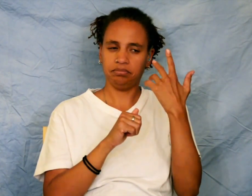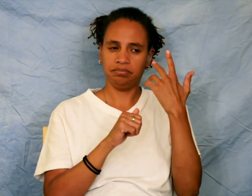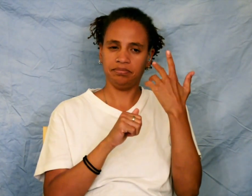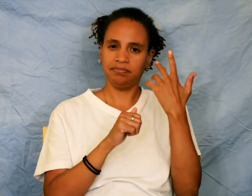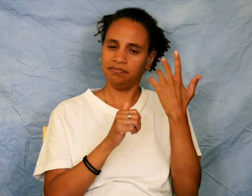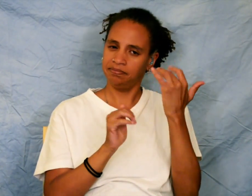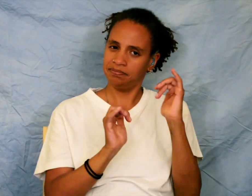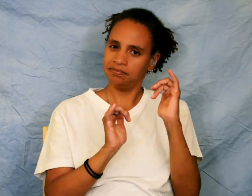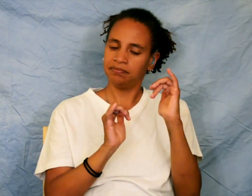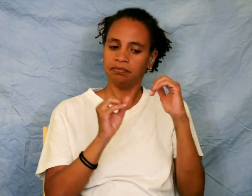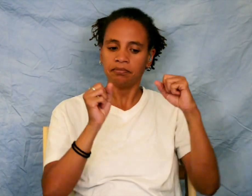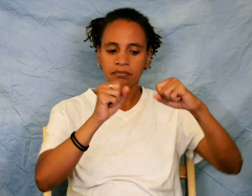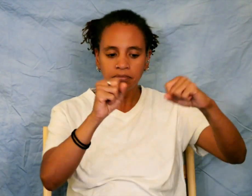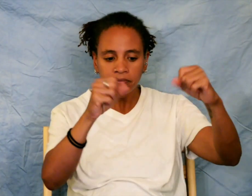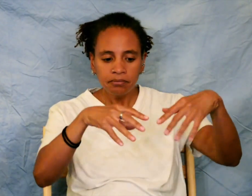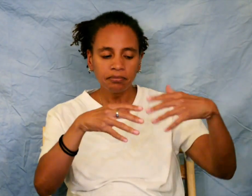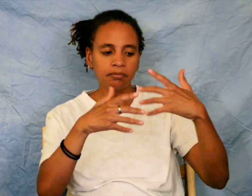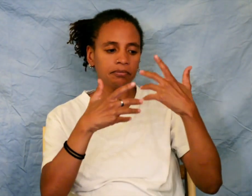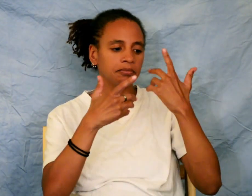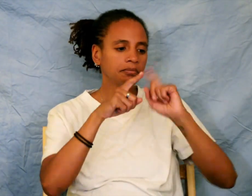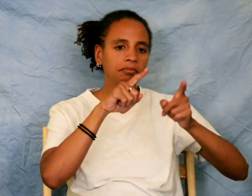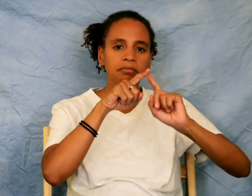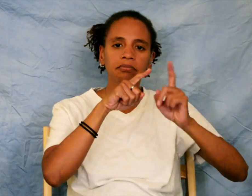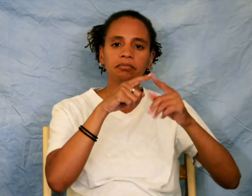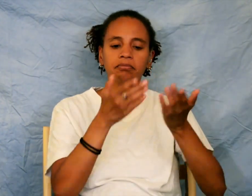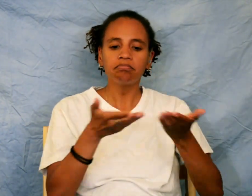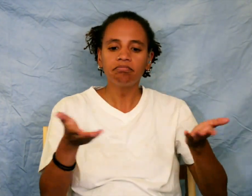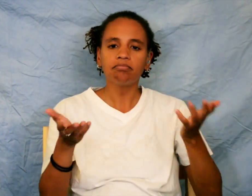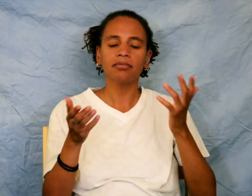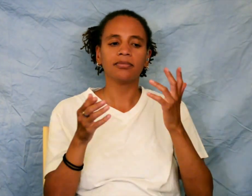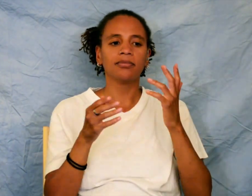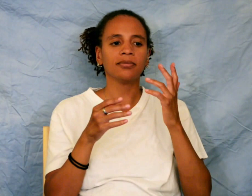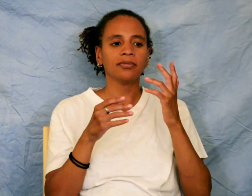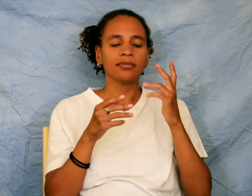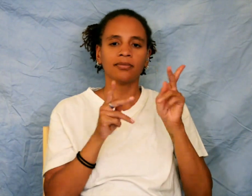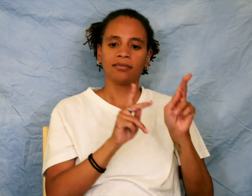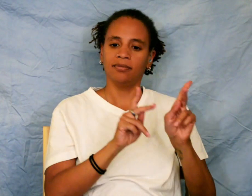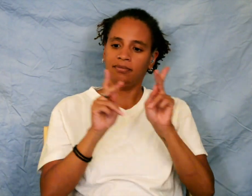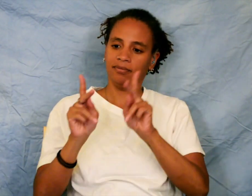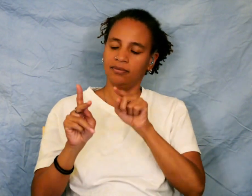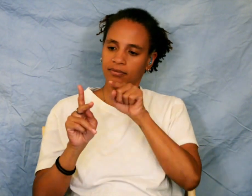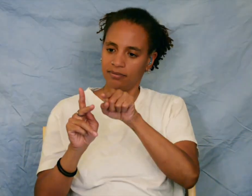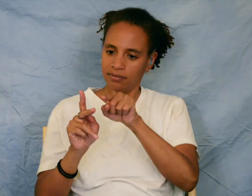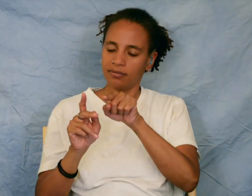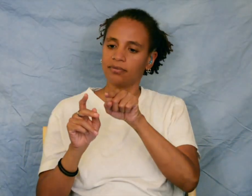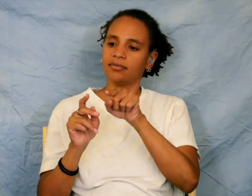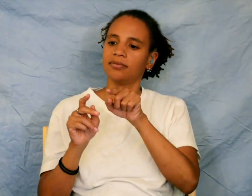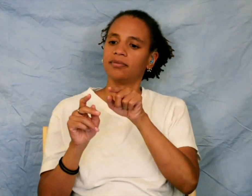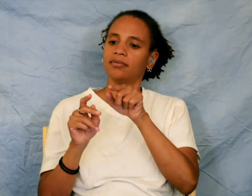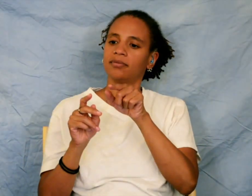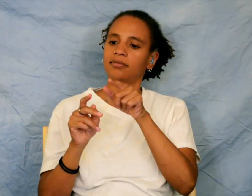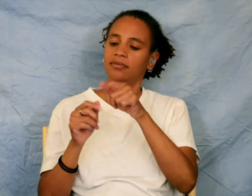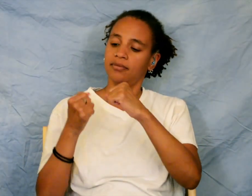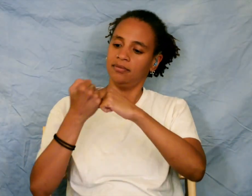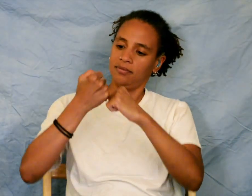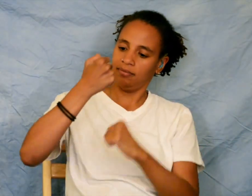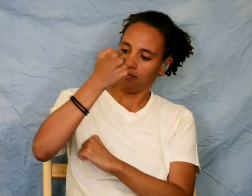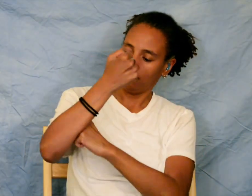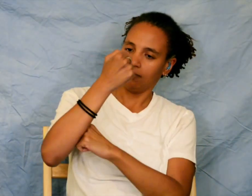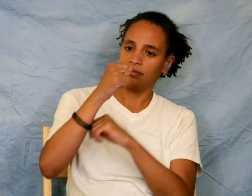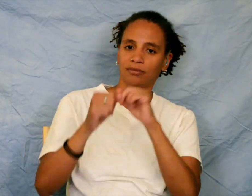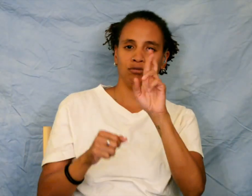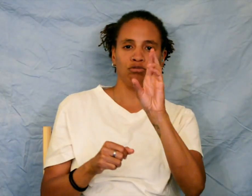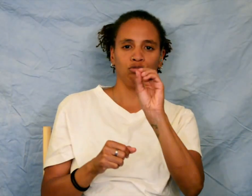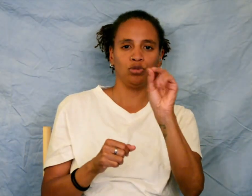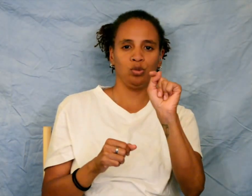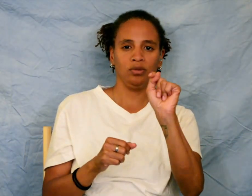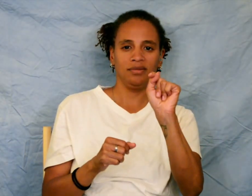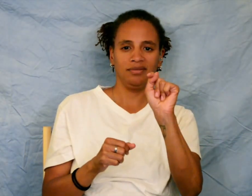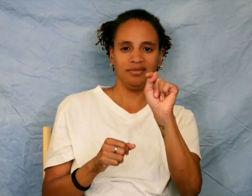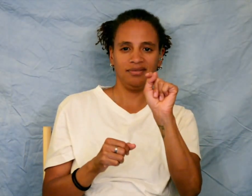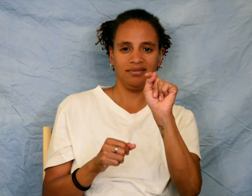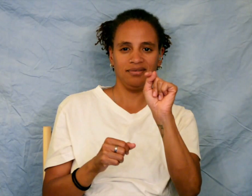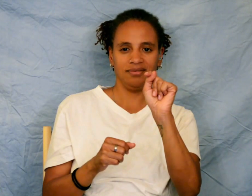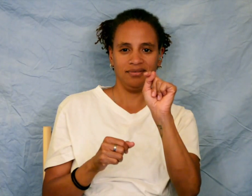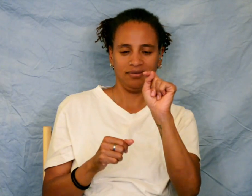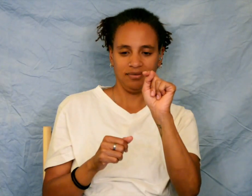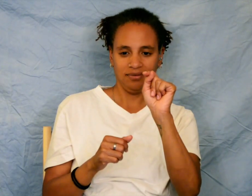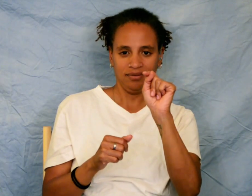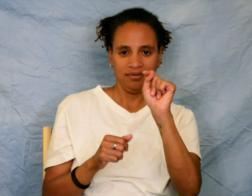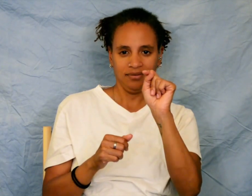leave offerings around the base. And, just as the roots of a tree are the foundation,